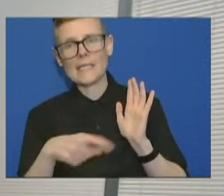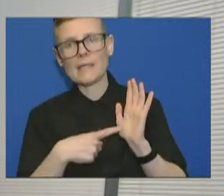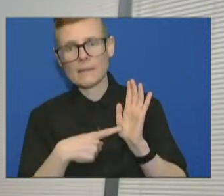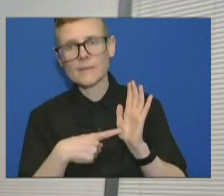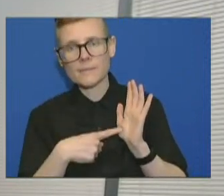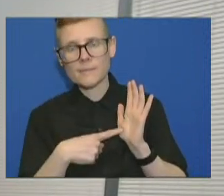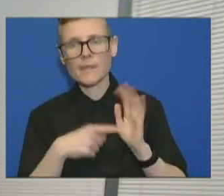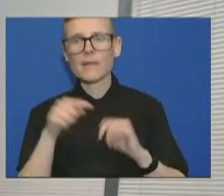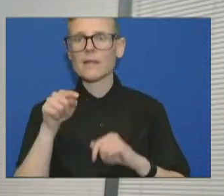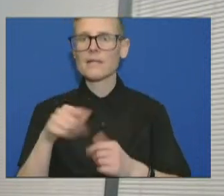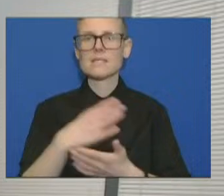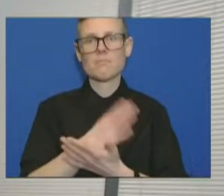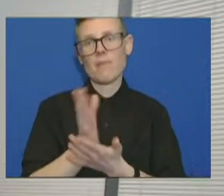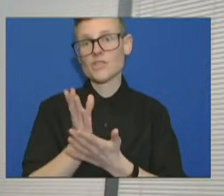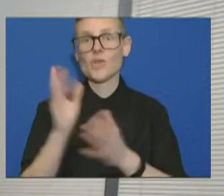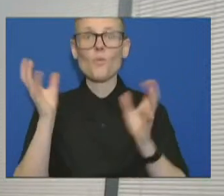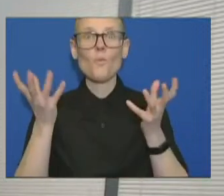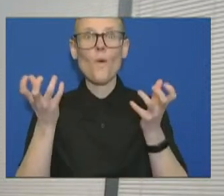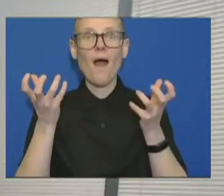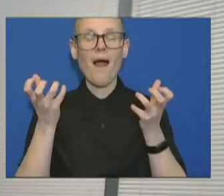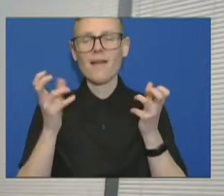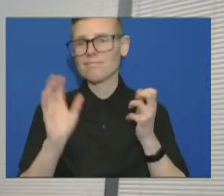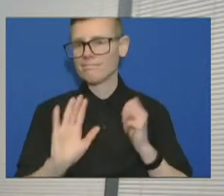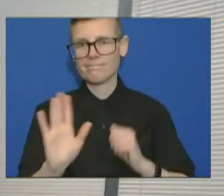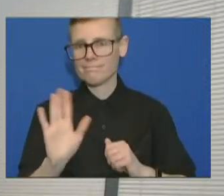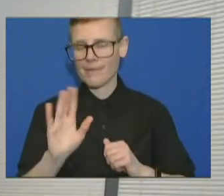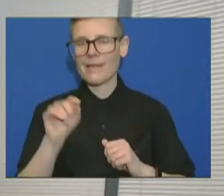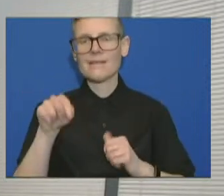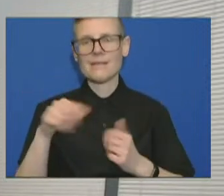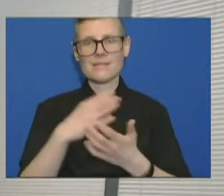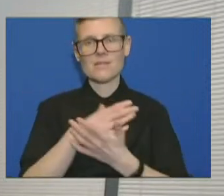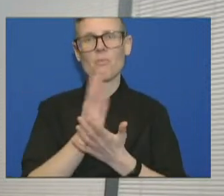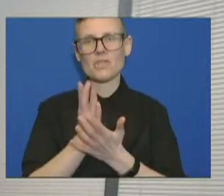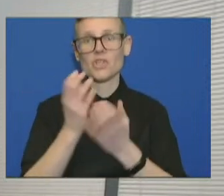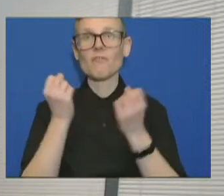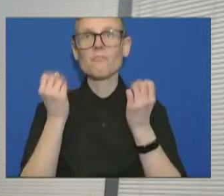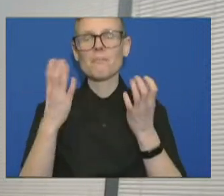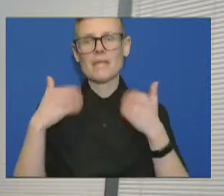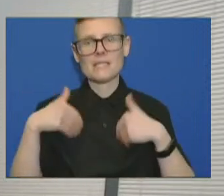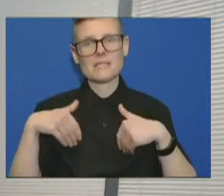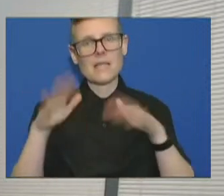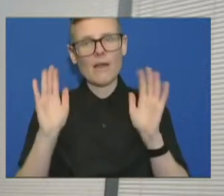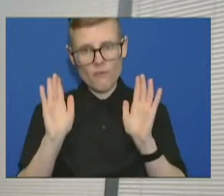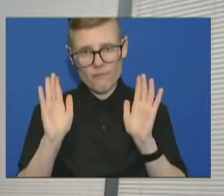that we're actually representing what our true needs are. And